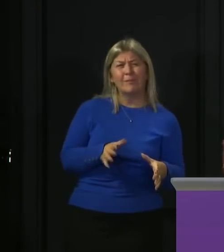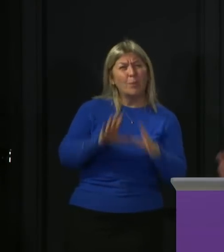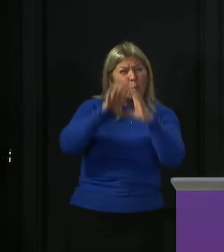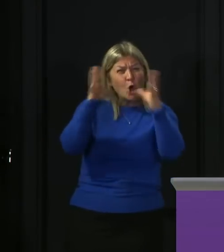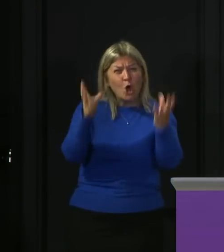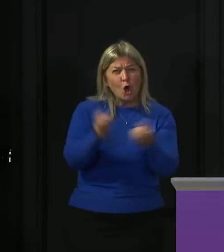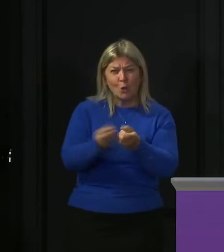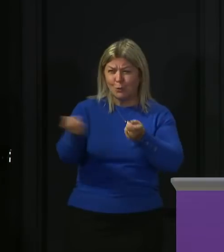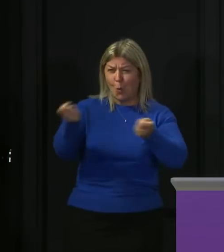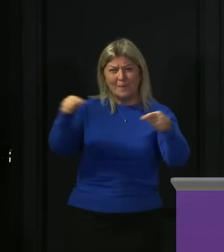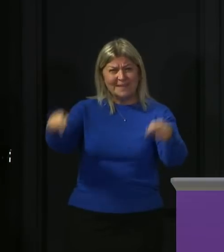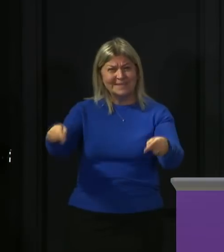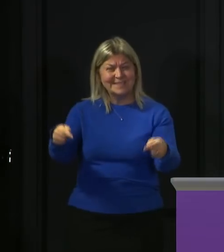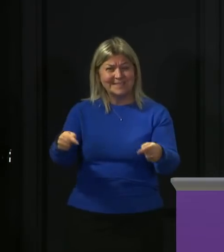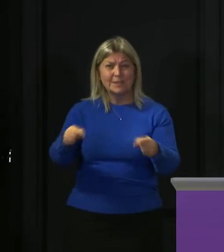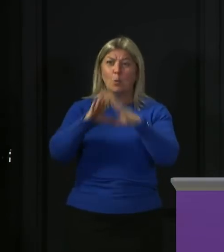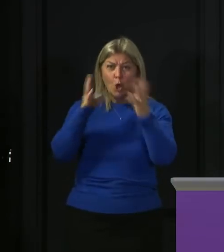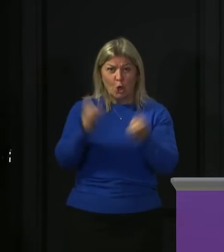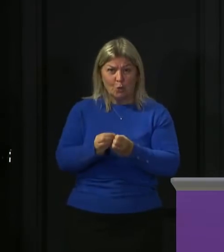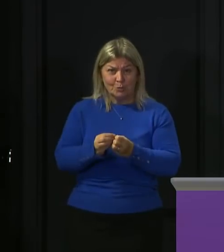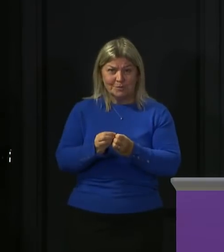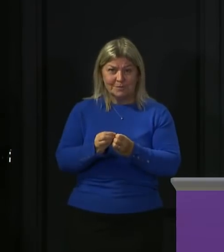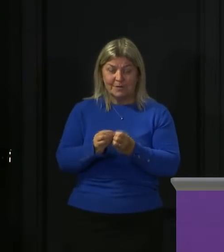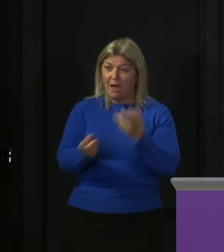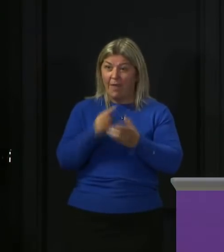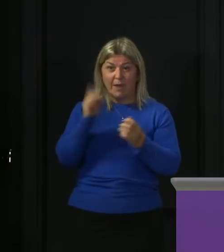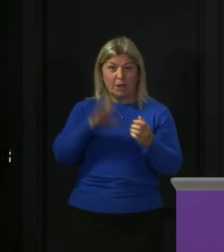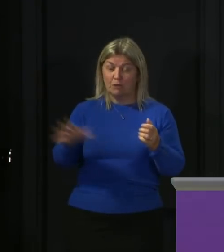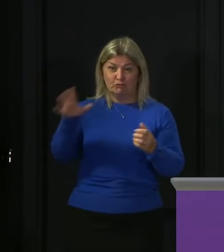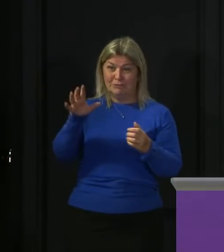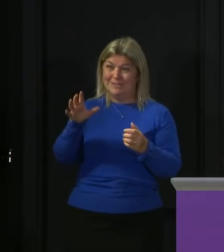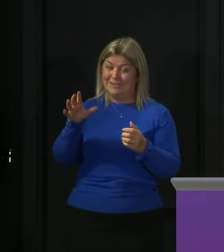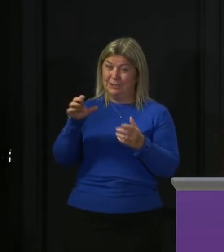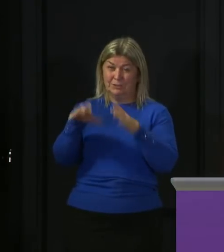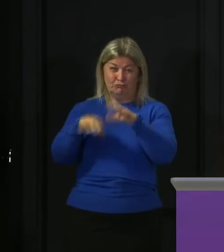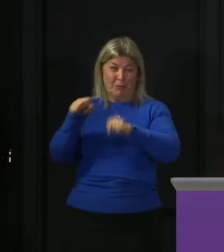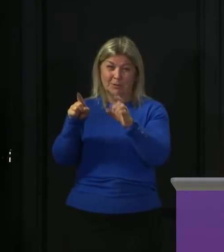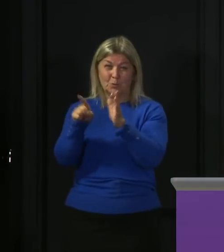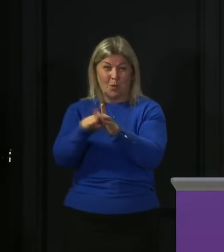nobody is finding it easy. And it won't last forever. We should also hold onto that.